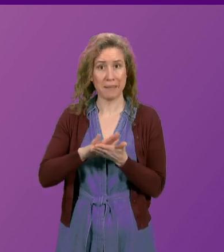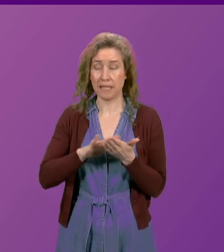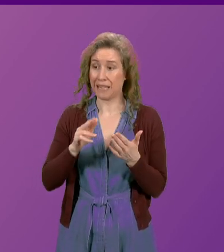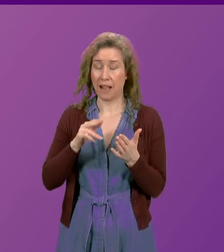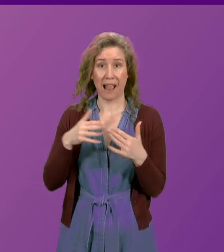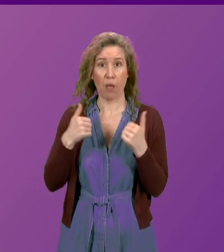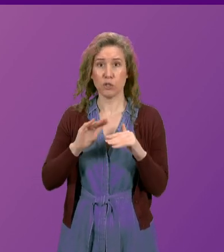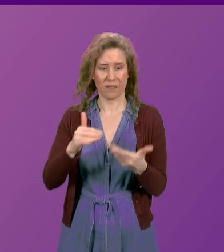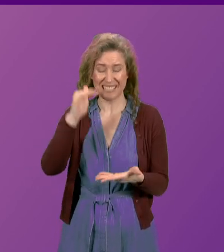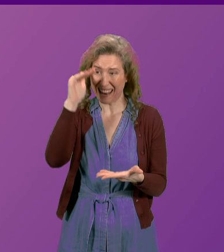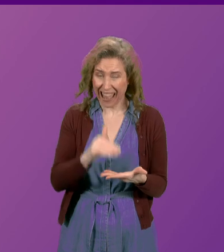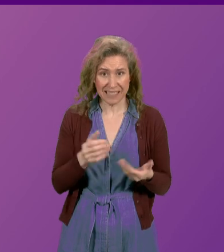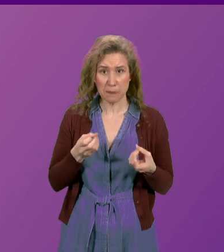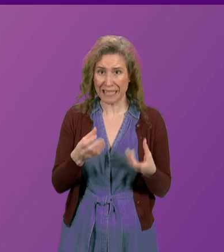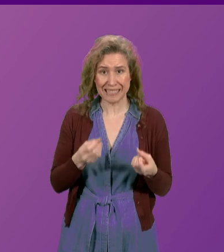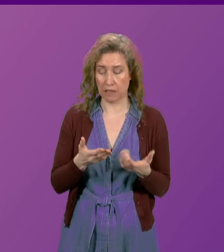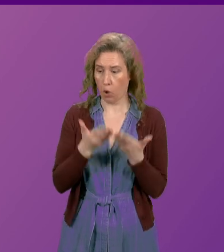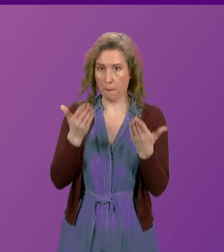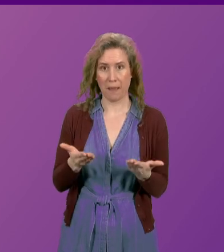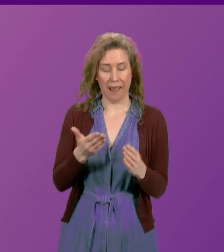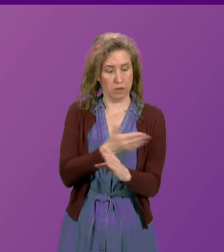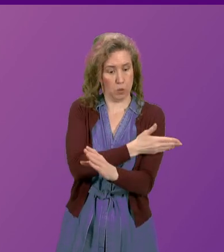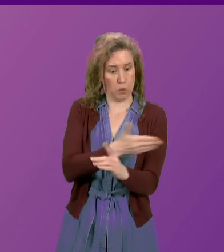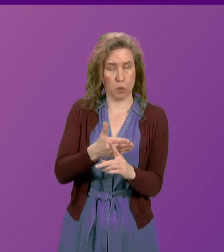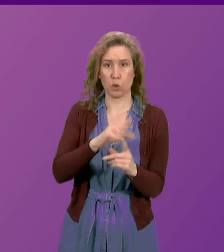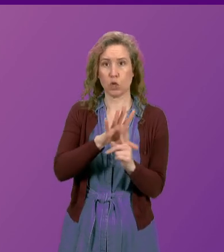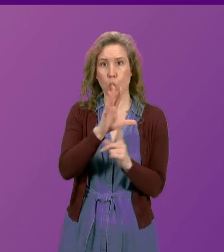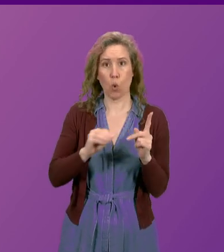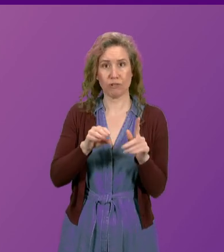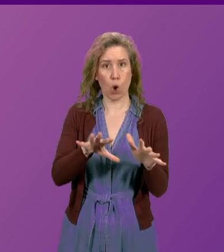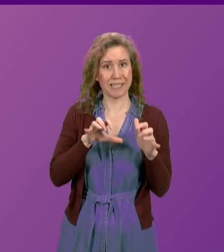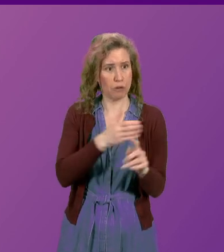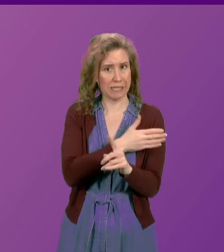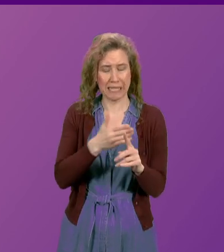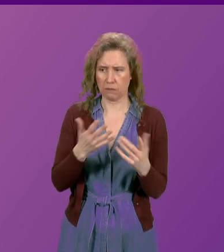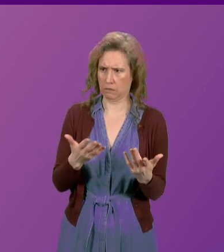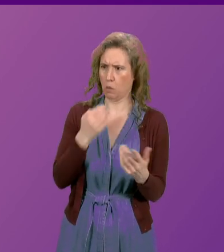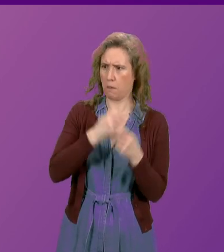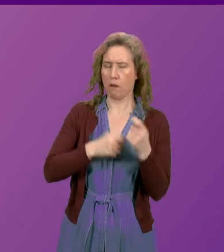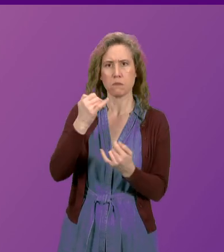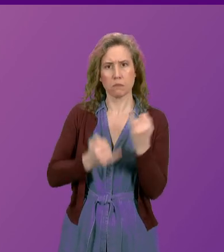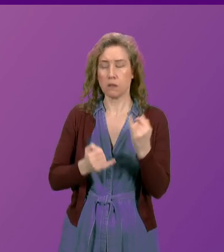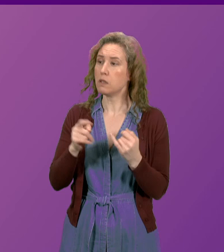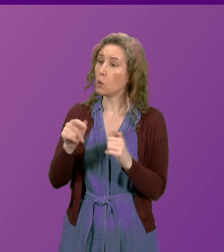increases than those during the years of Tory austerity. Does the First Minister agree that